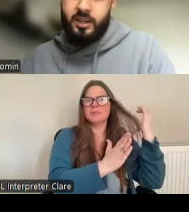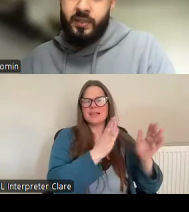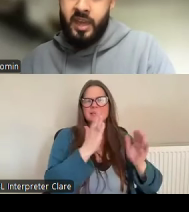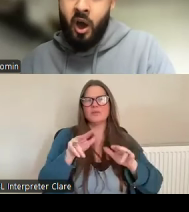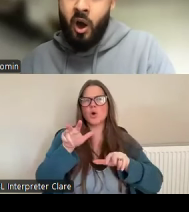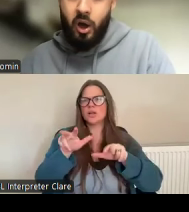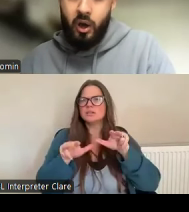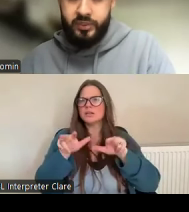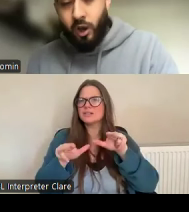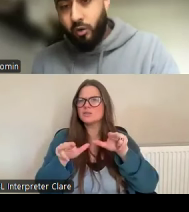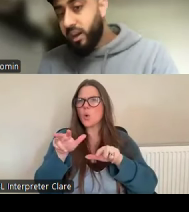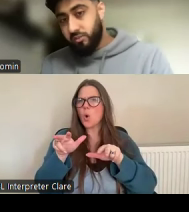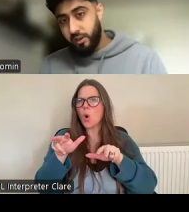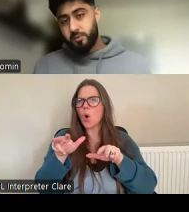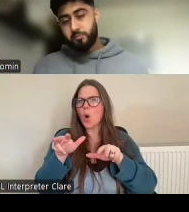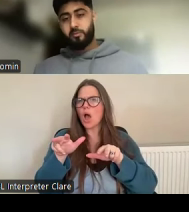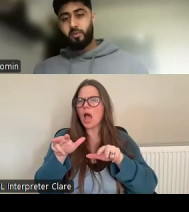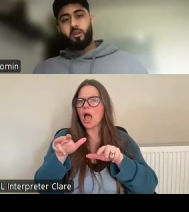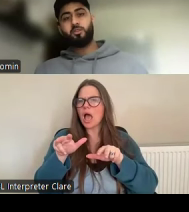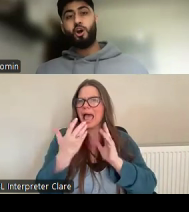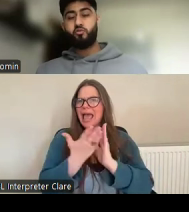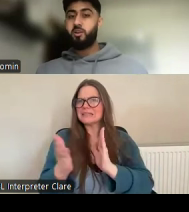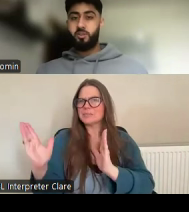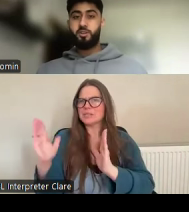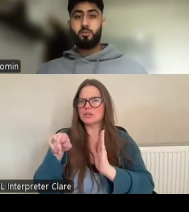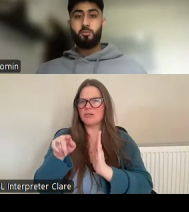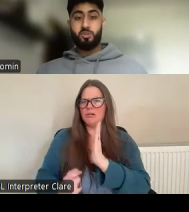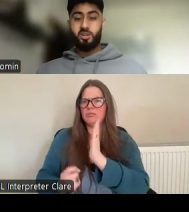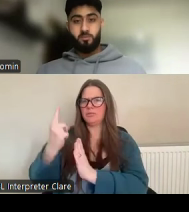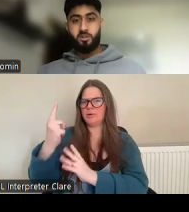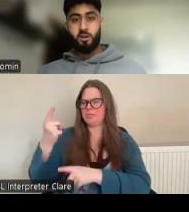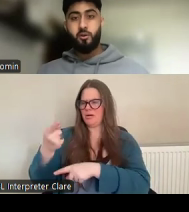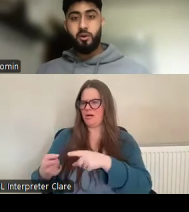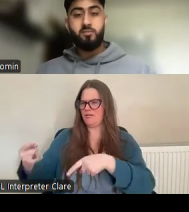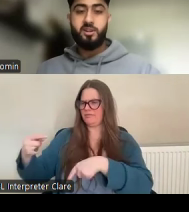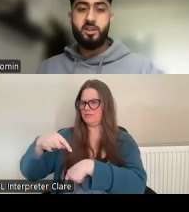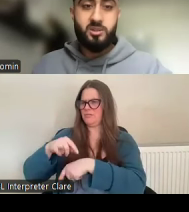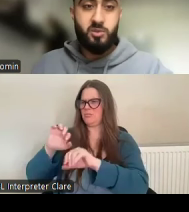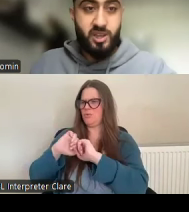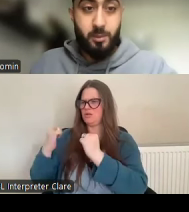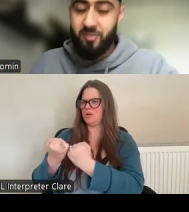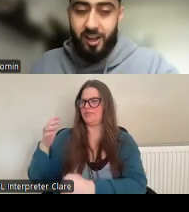They are relevant to the museum and they are relevant to the best museum ever.